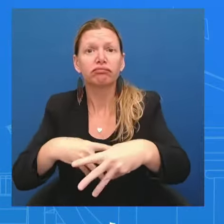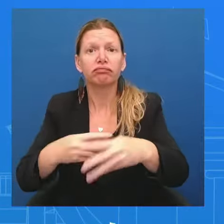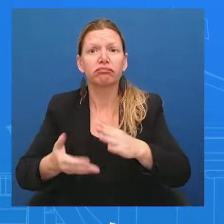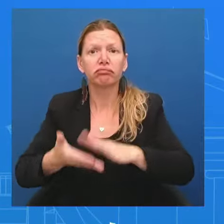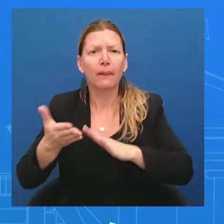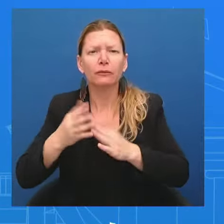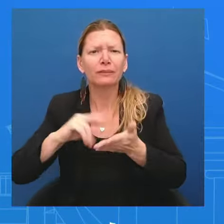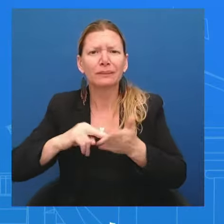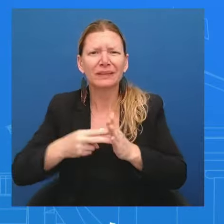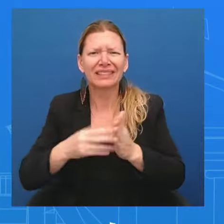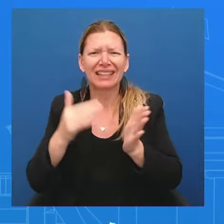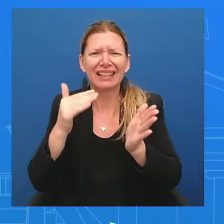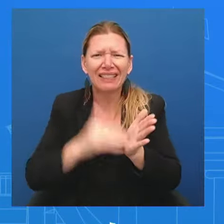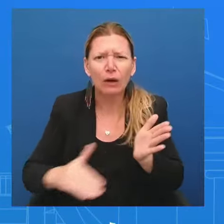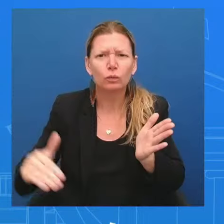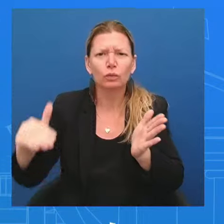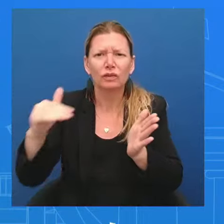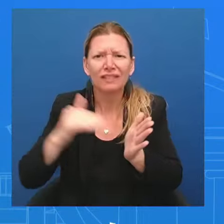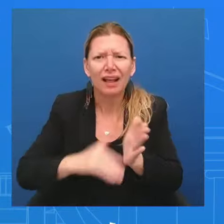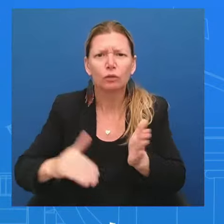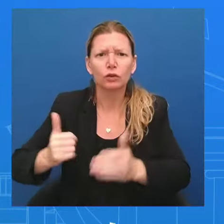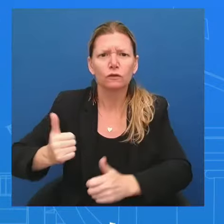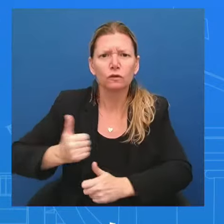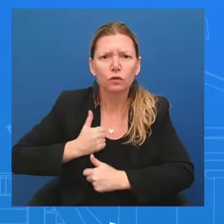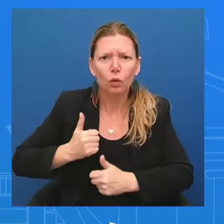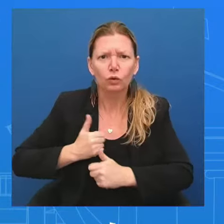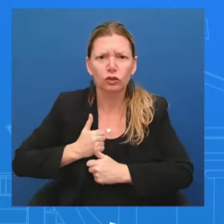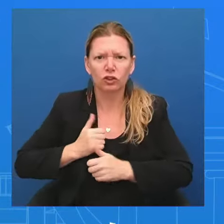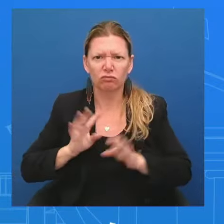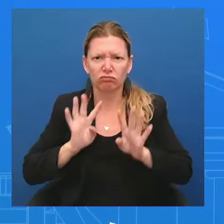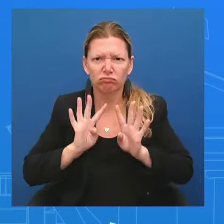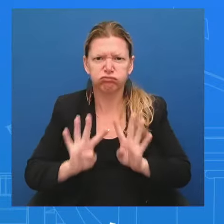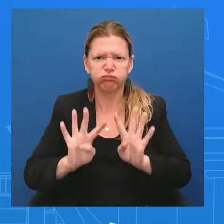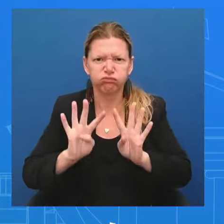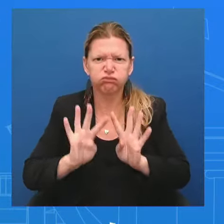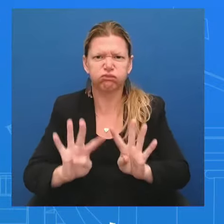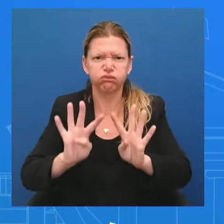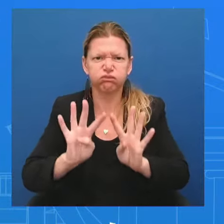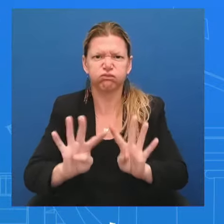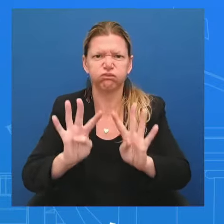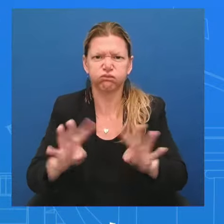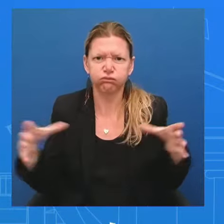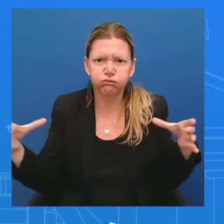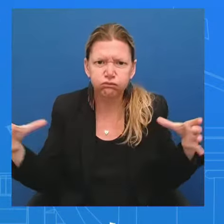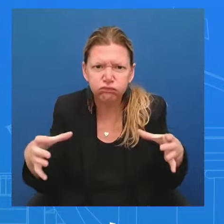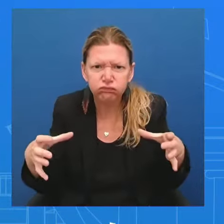against a variety of targets on the ground, the kinds of things we've seen, we've done ourselves. That's what we're talking about here.